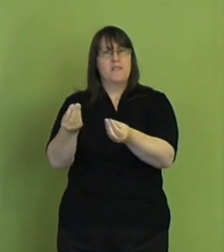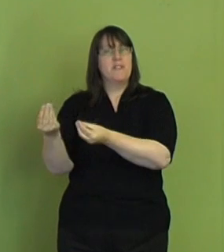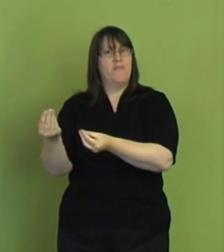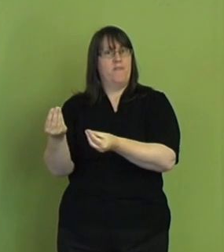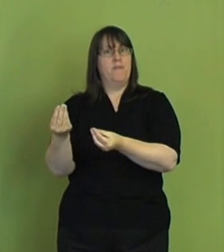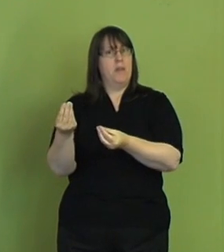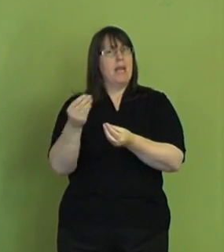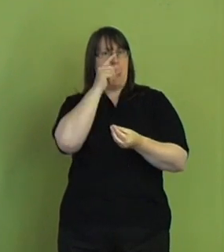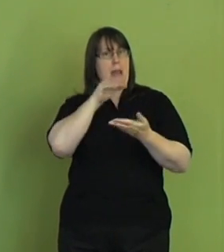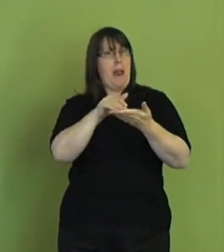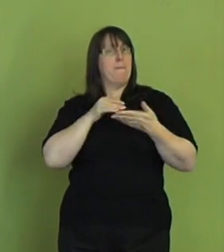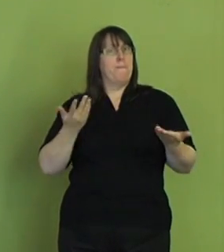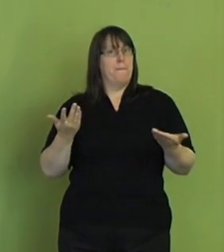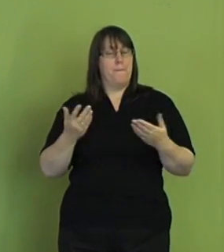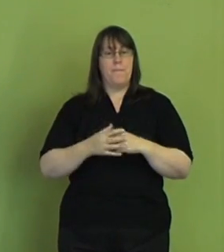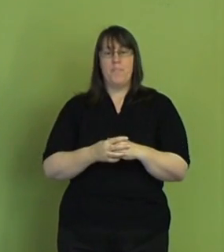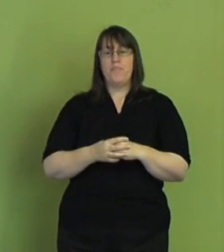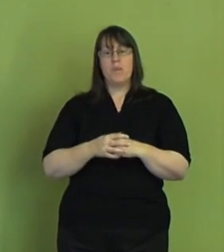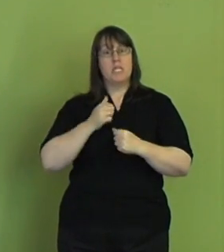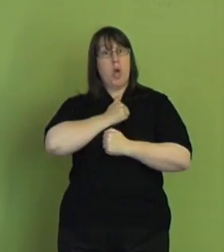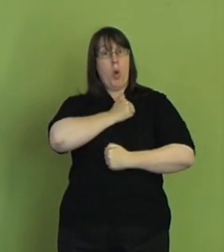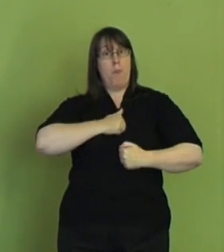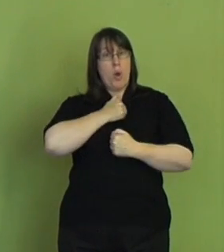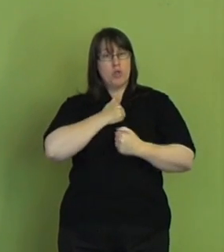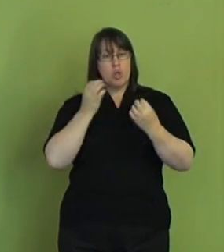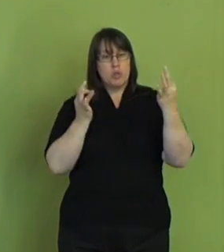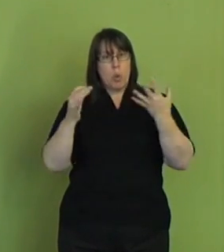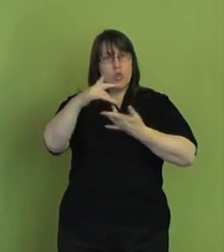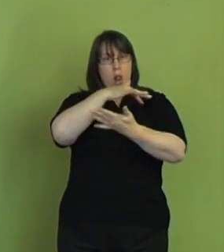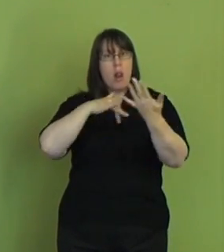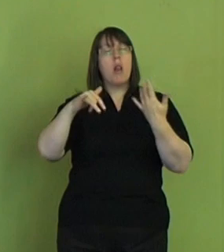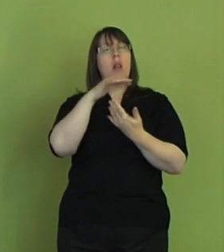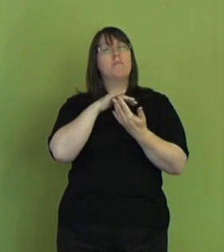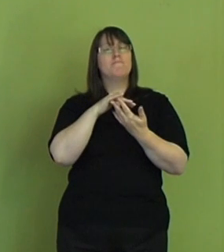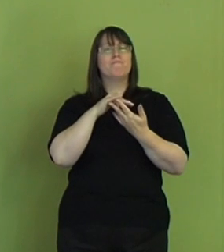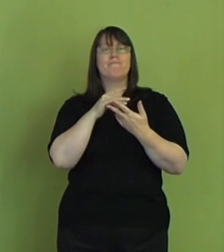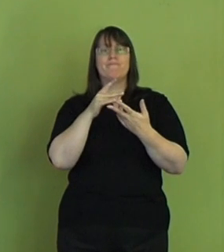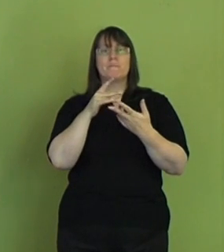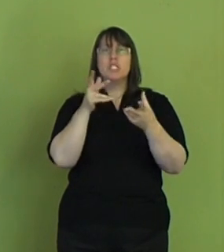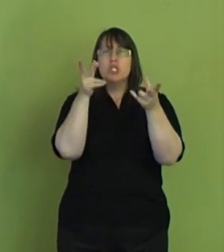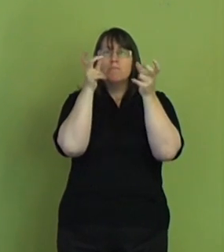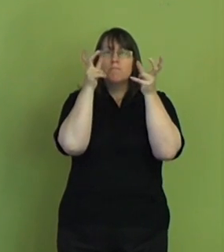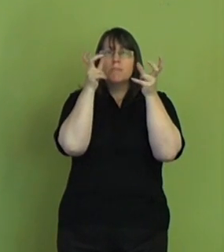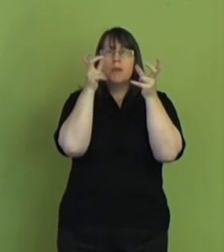In relation to emotional and social support, listening is critical.